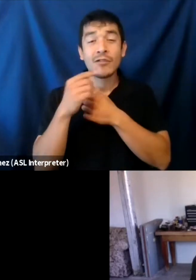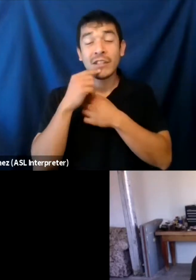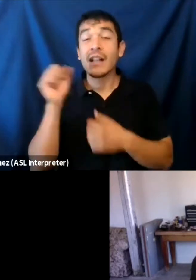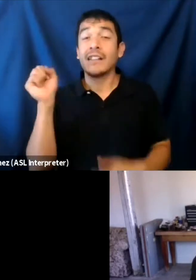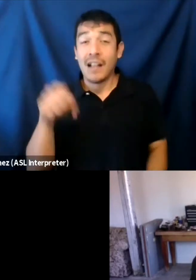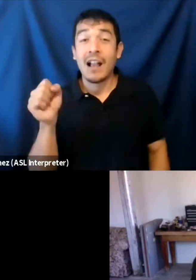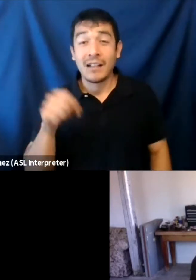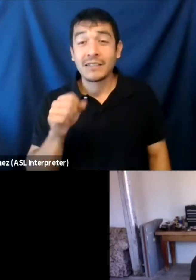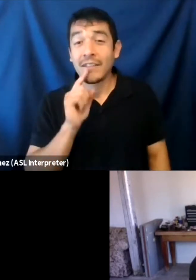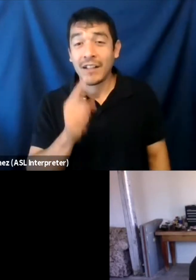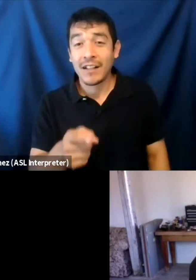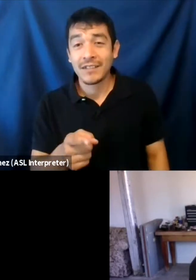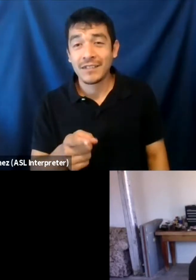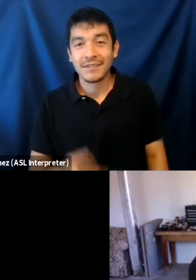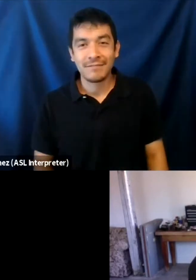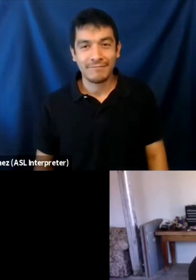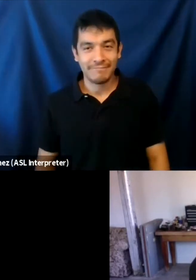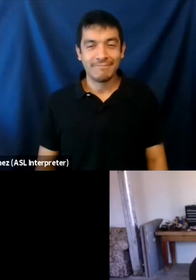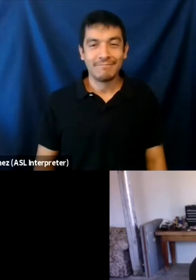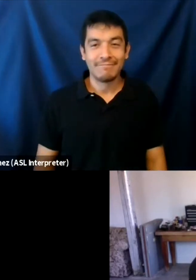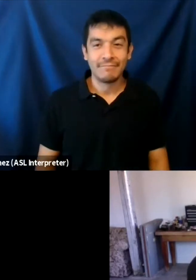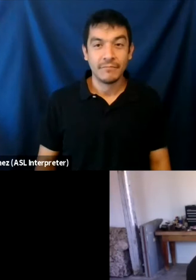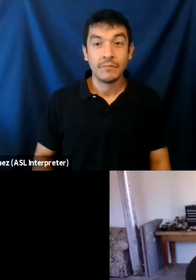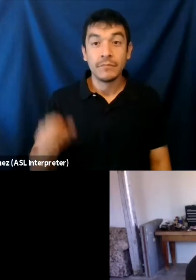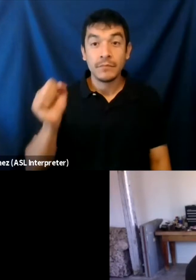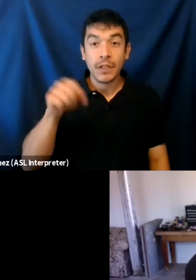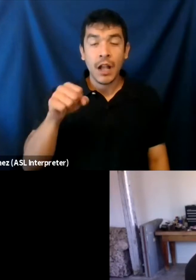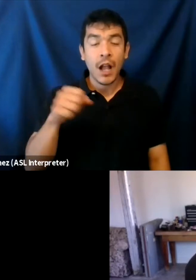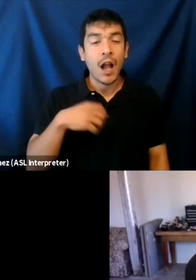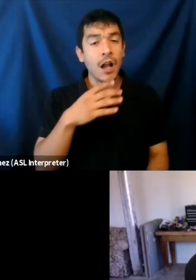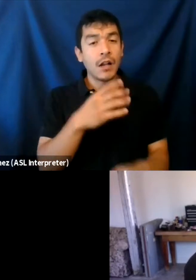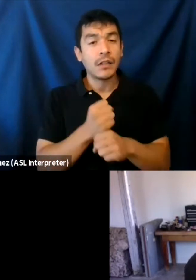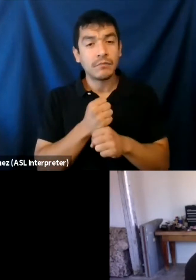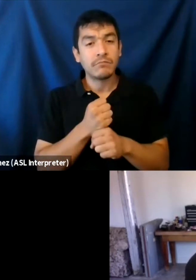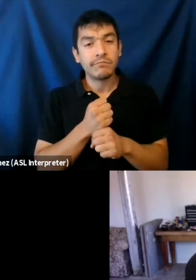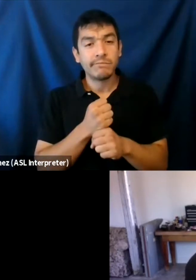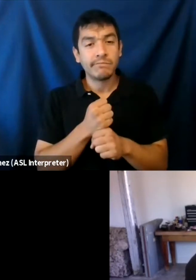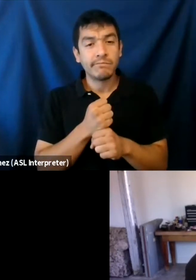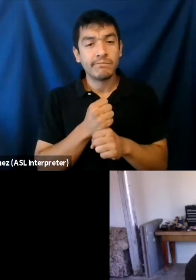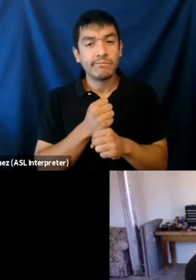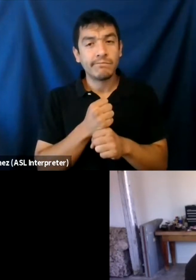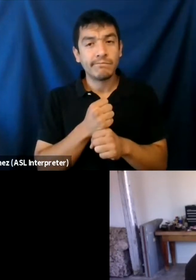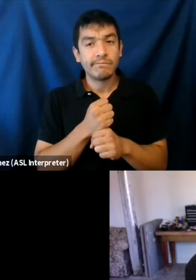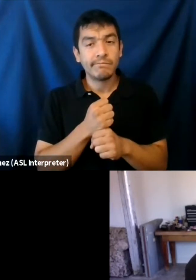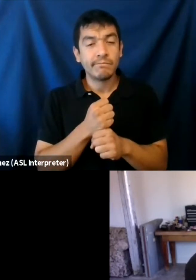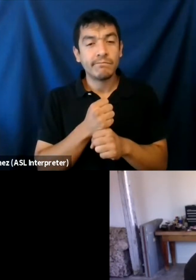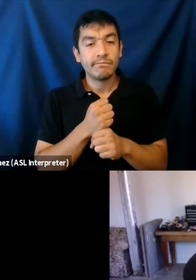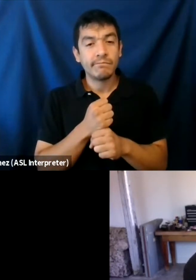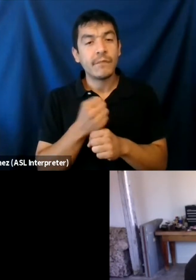(Theo and Amy chuckles) Yeah, I get, I like I'll find something